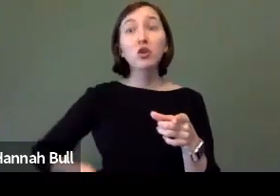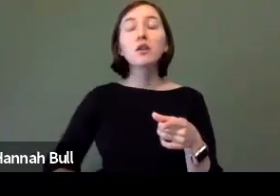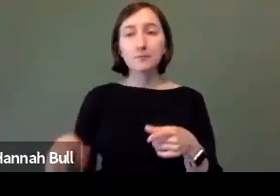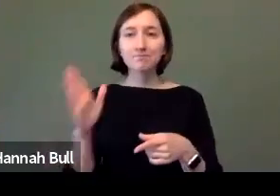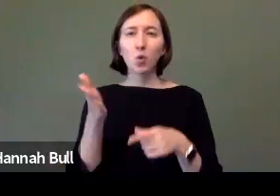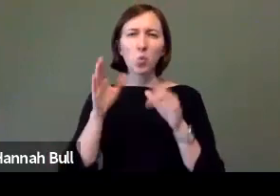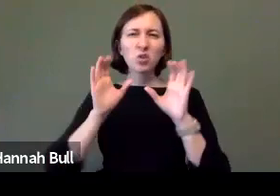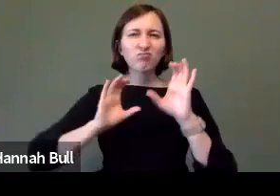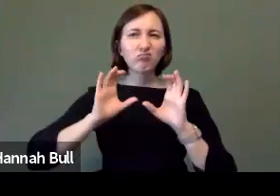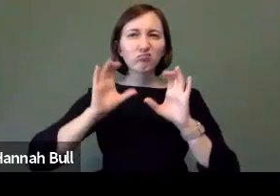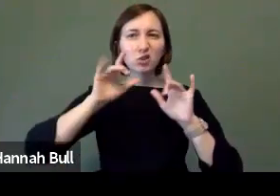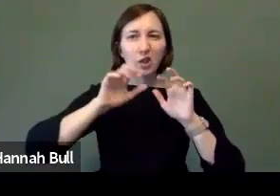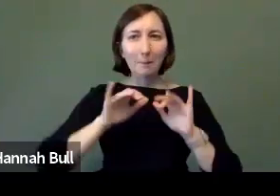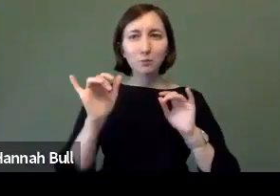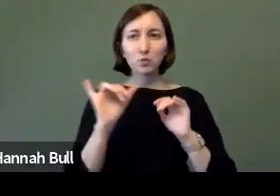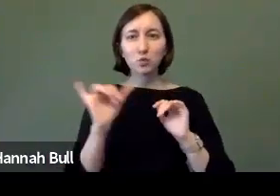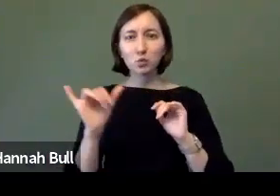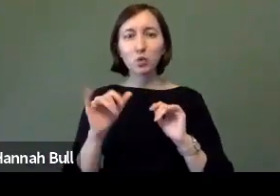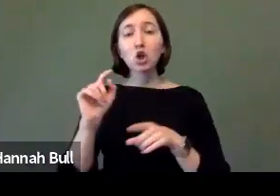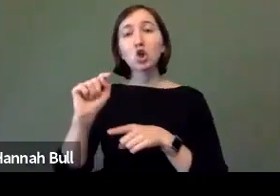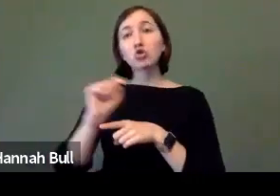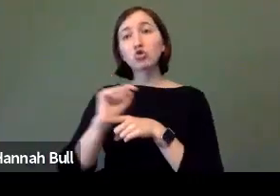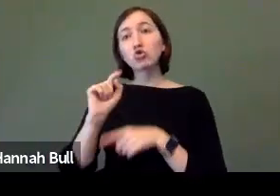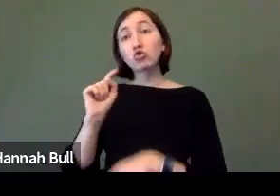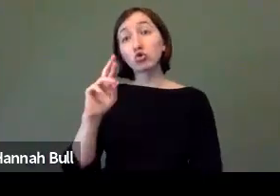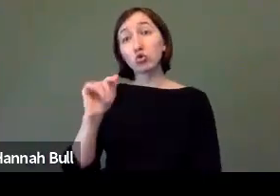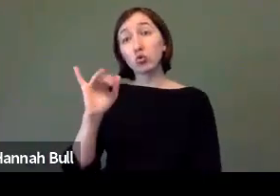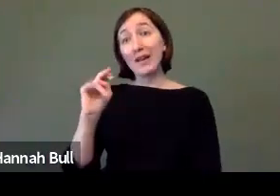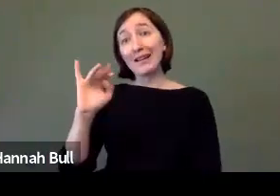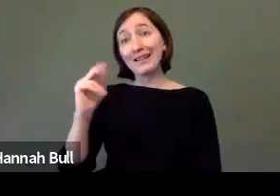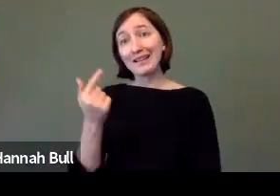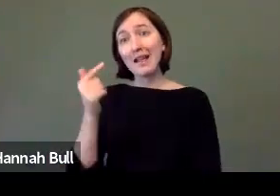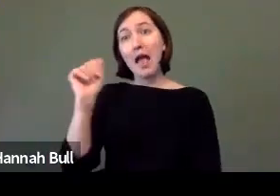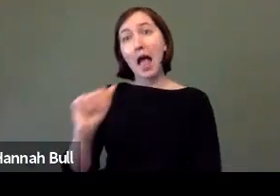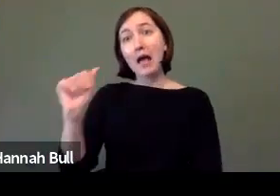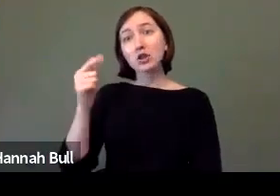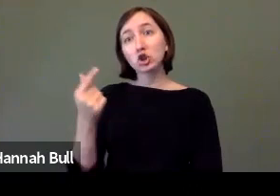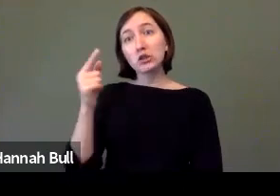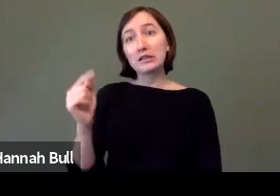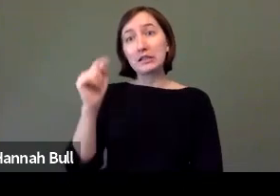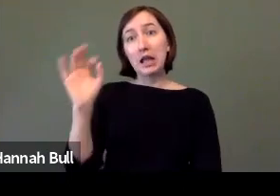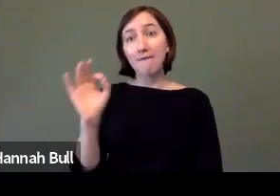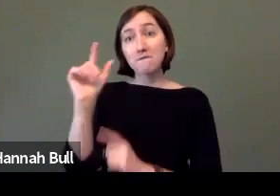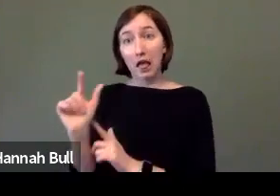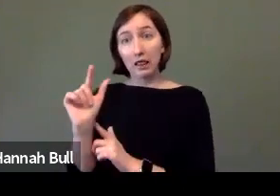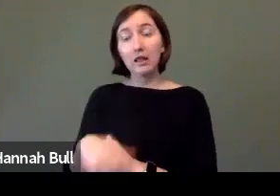That's training @ gatfl.gatech.edu.